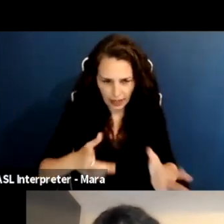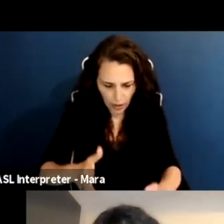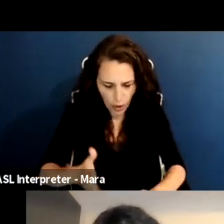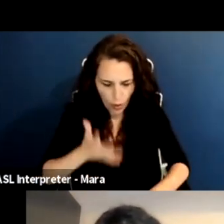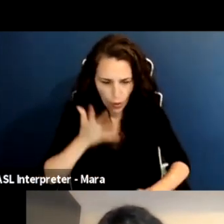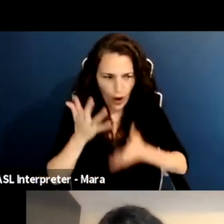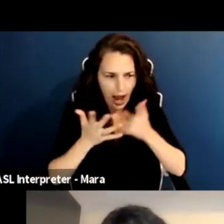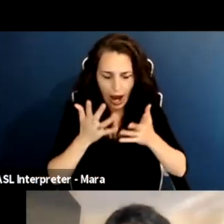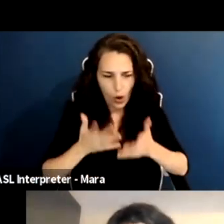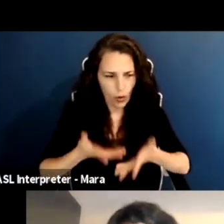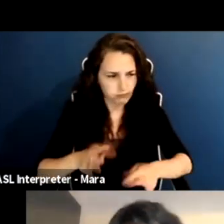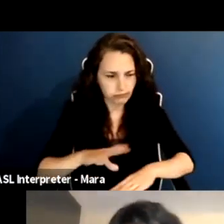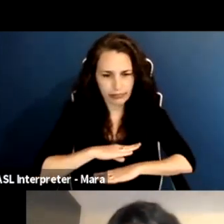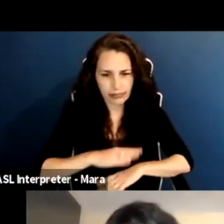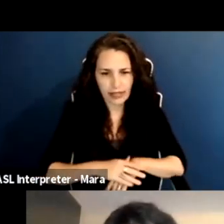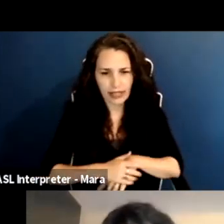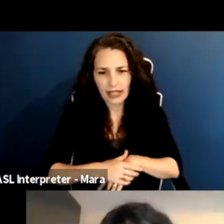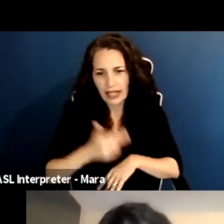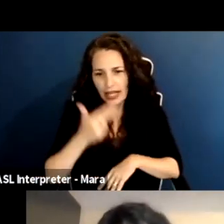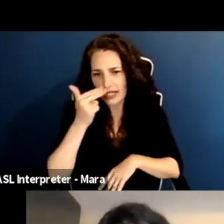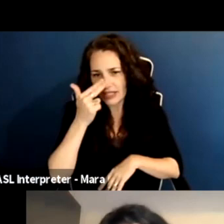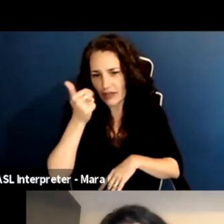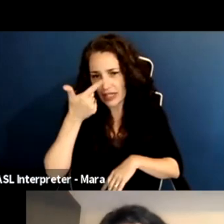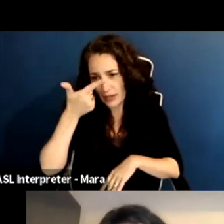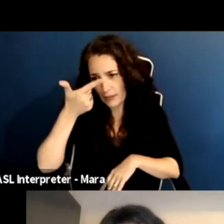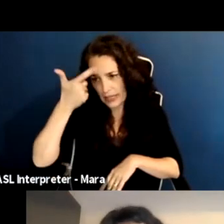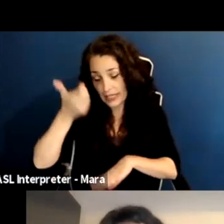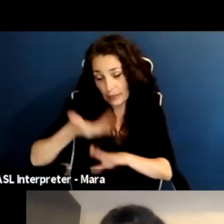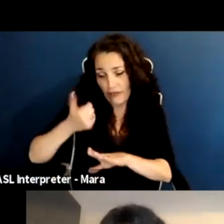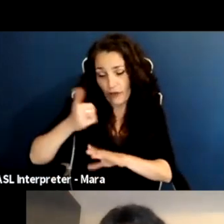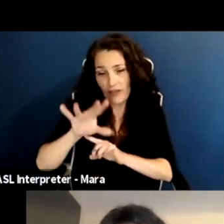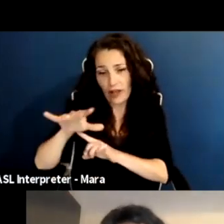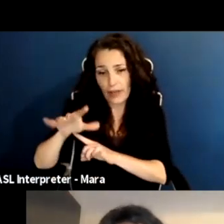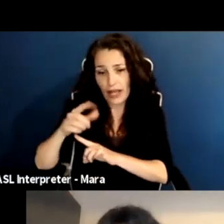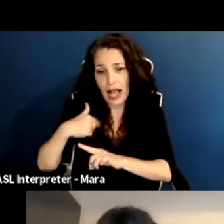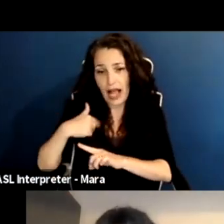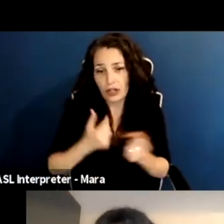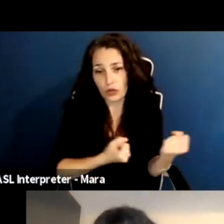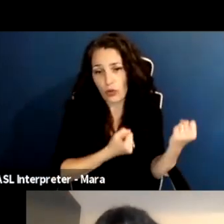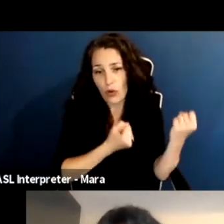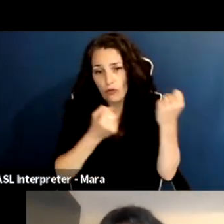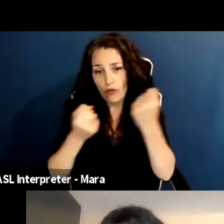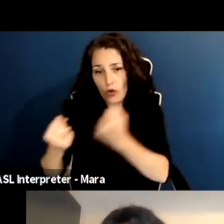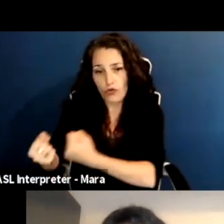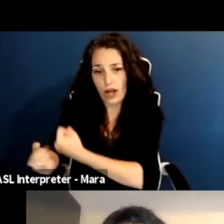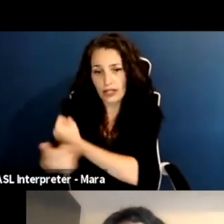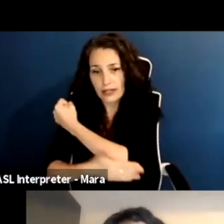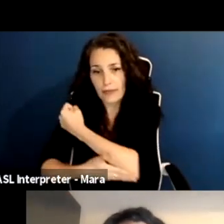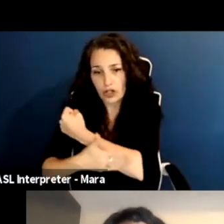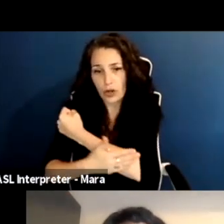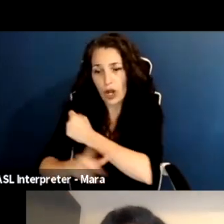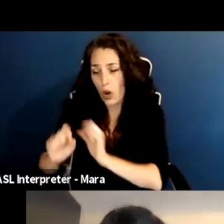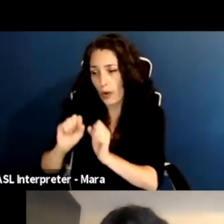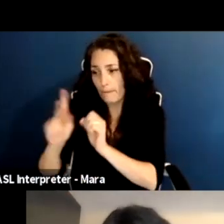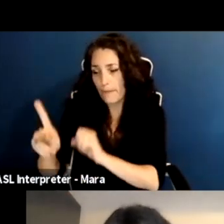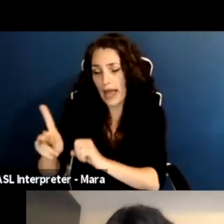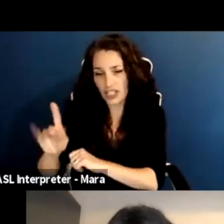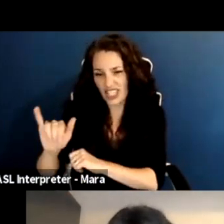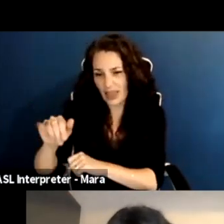I took a cross country road trip and I actually went back to Margaret T. Hance Park where, that's the park I lived in.